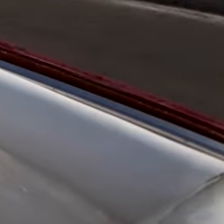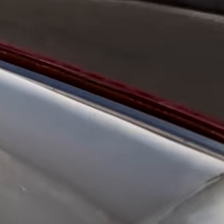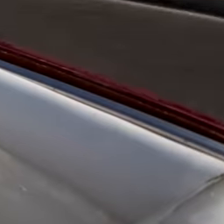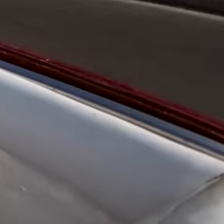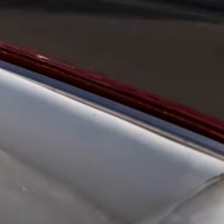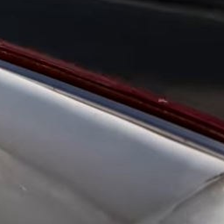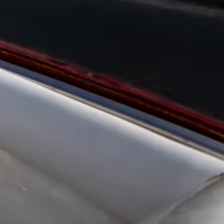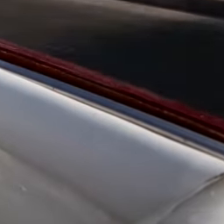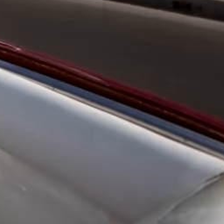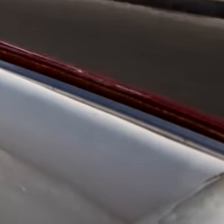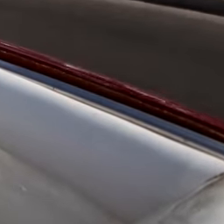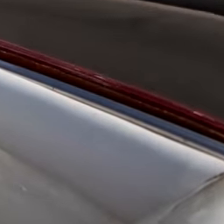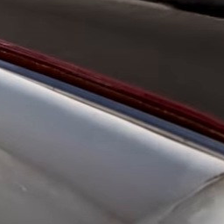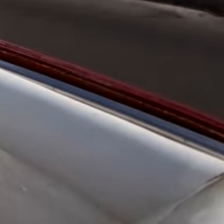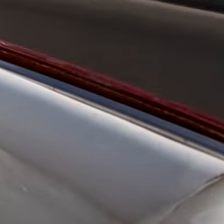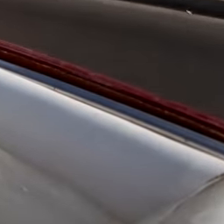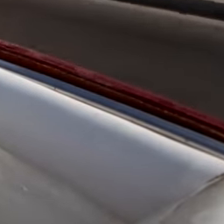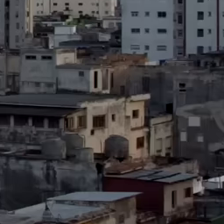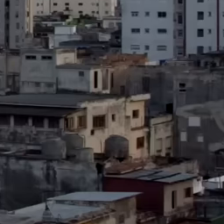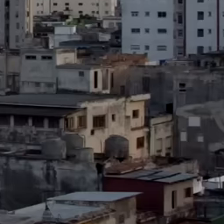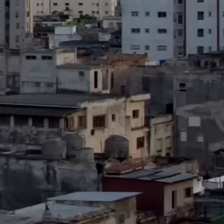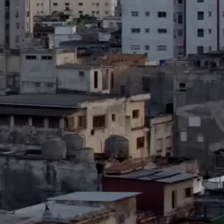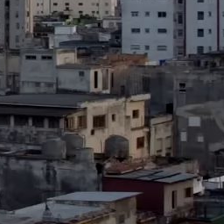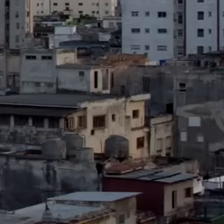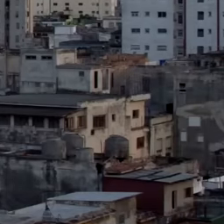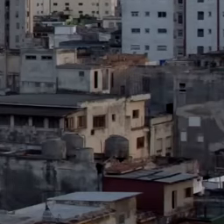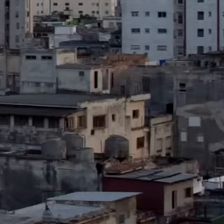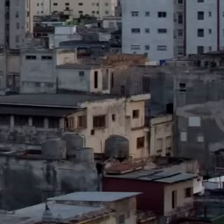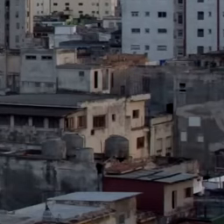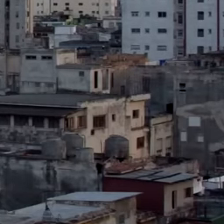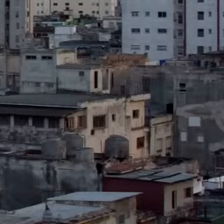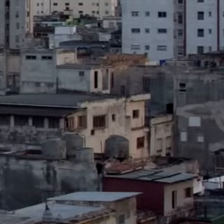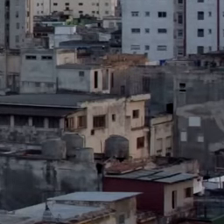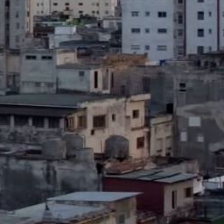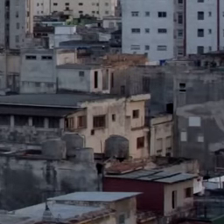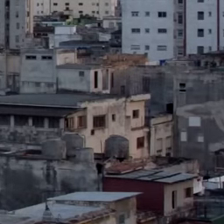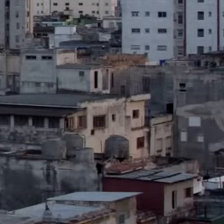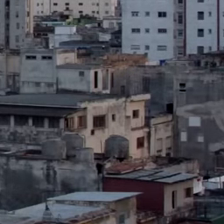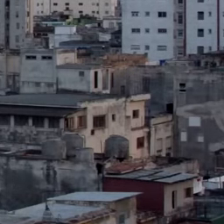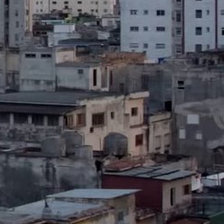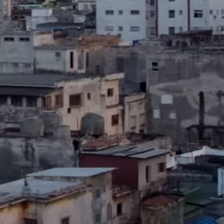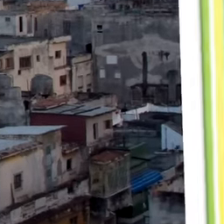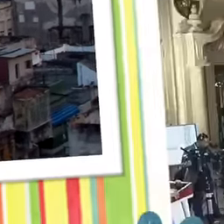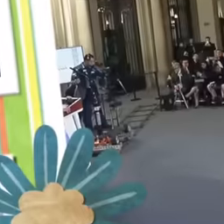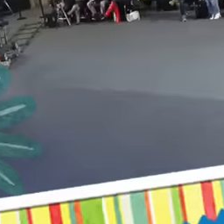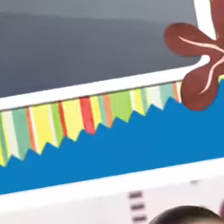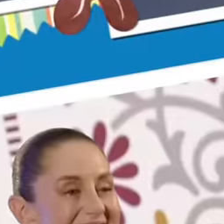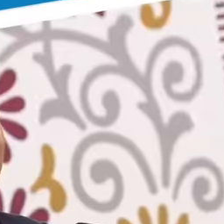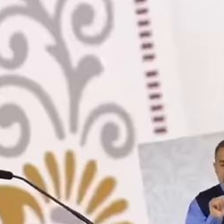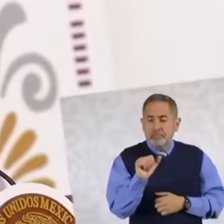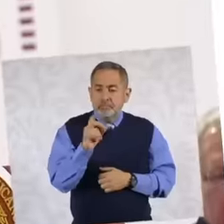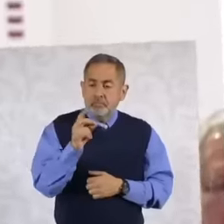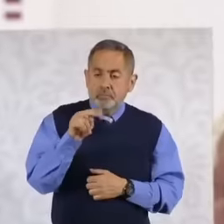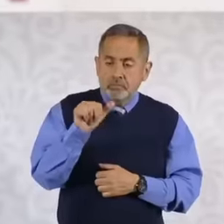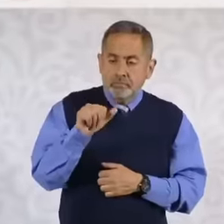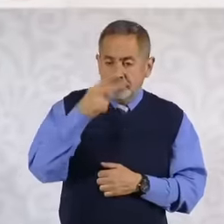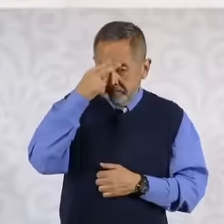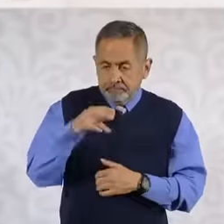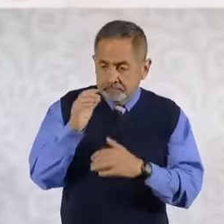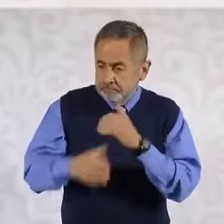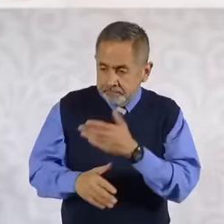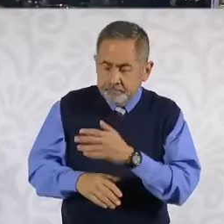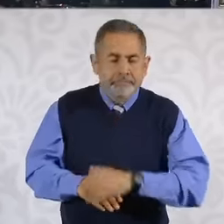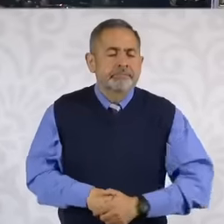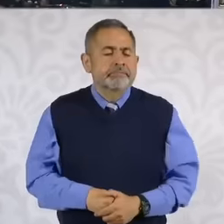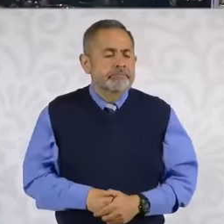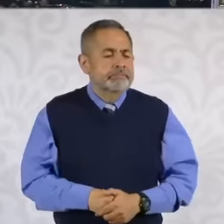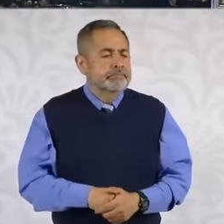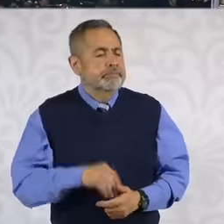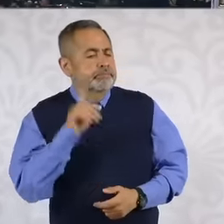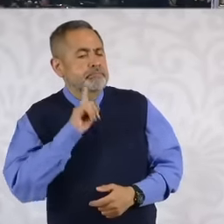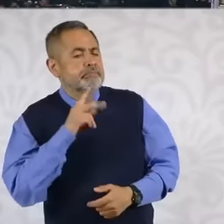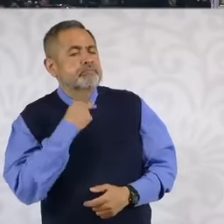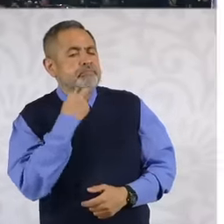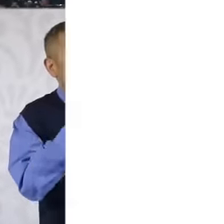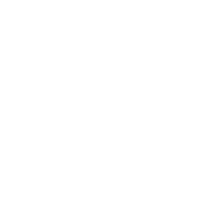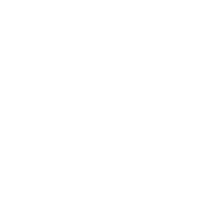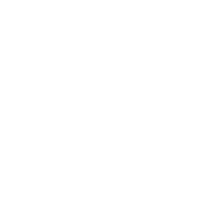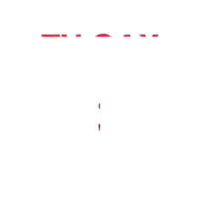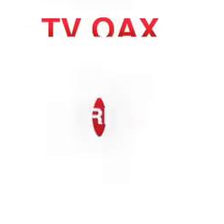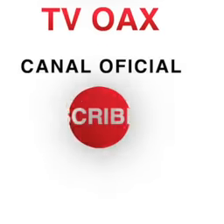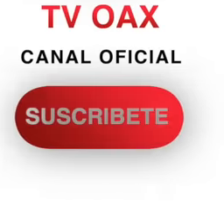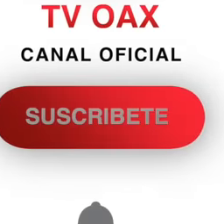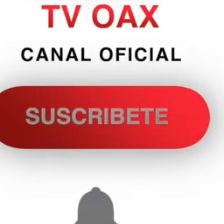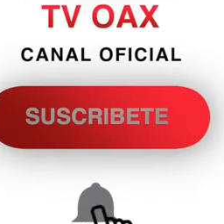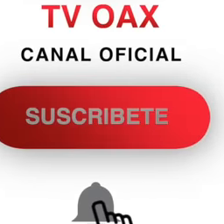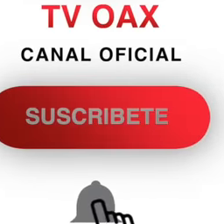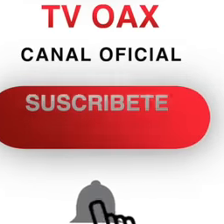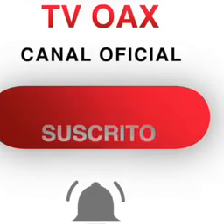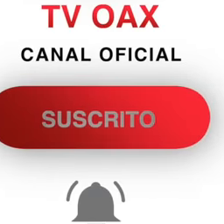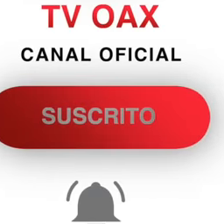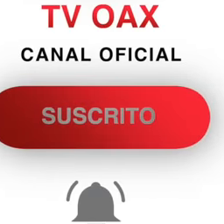this continues to exist. Thank you, President Claudia, I bring up two international issues. I am Isa García,